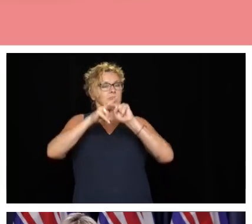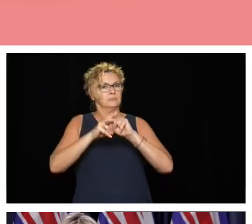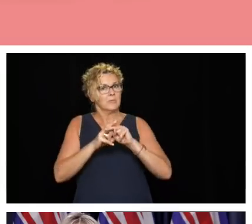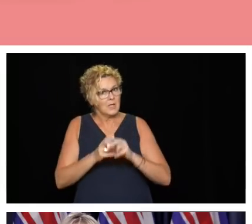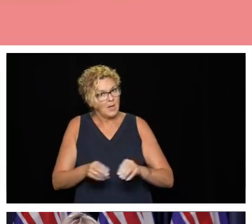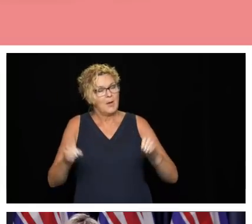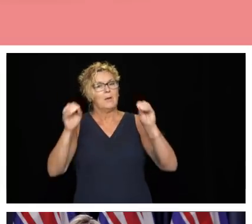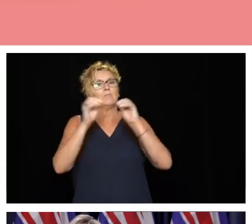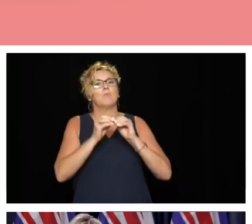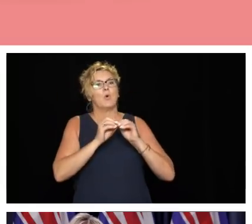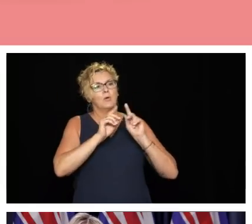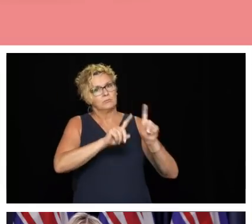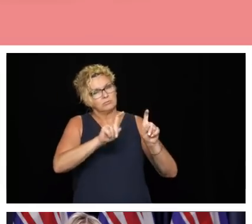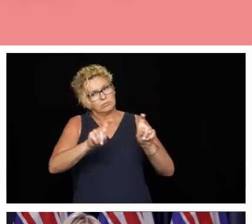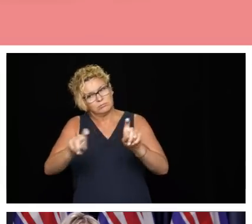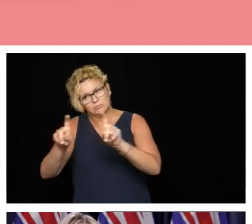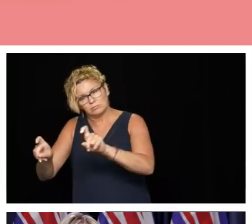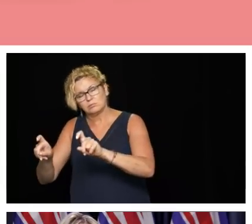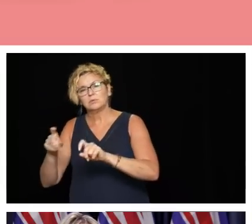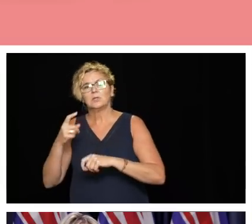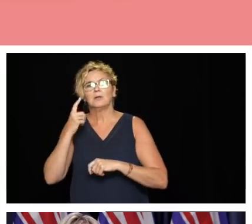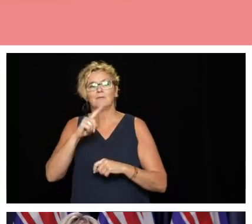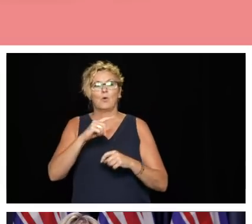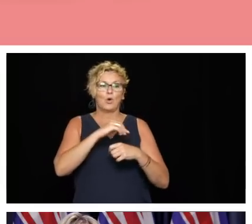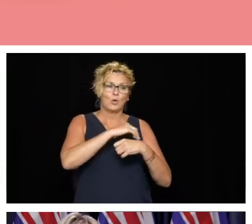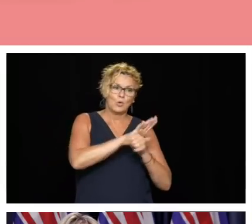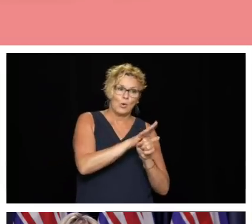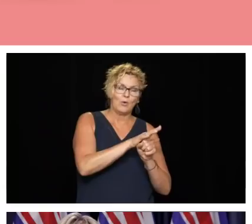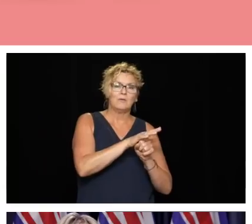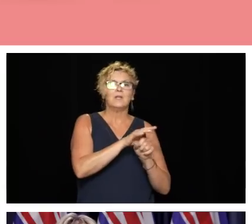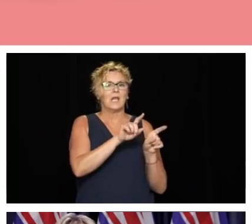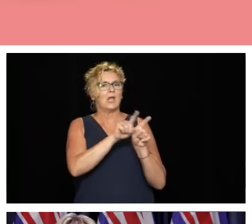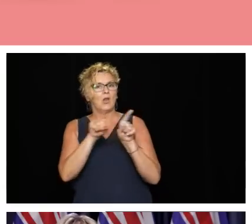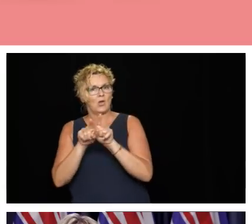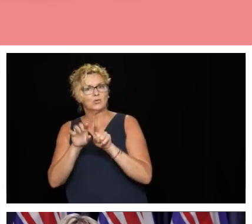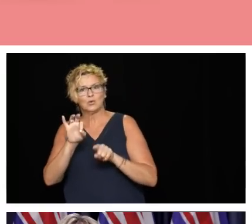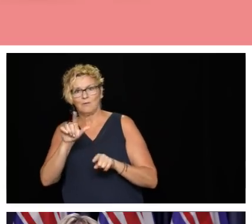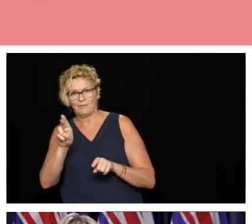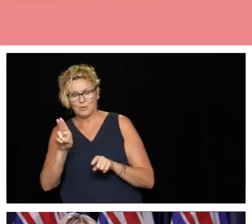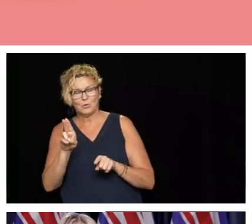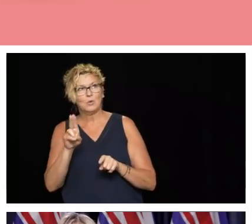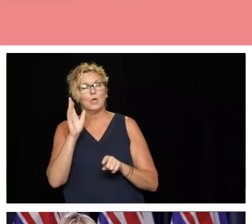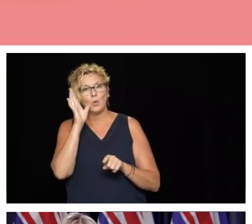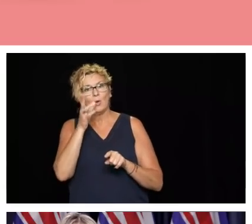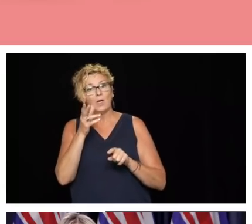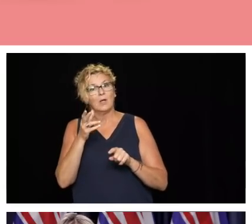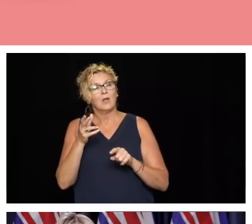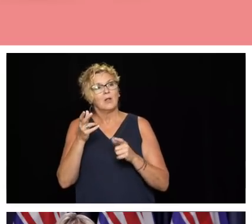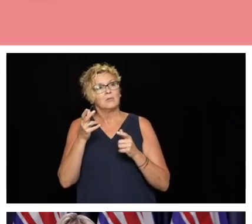capacity. We will be increasing our testing capacity to